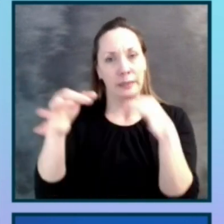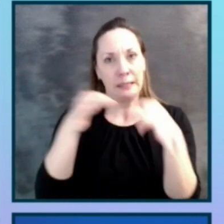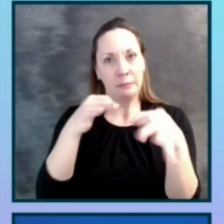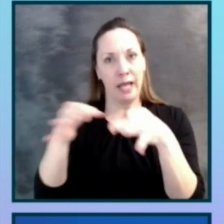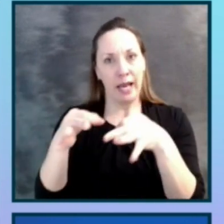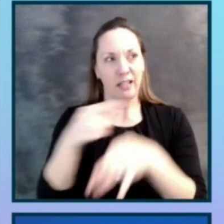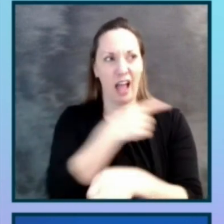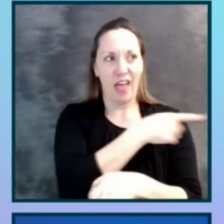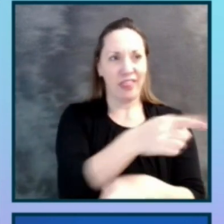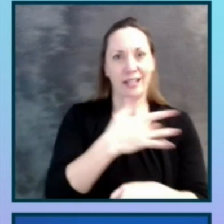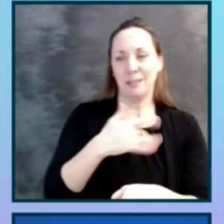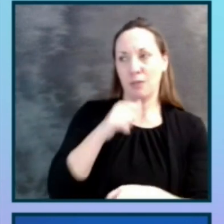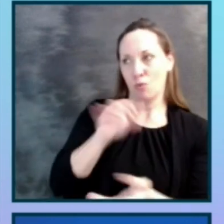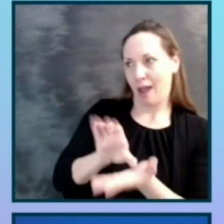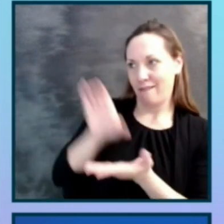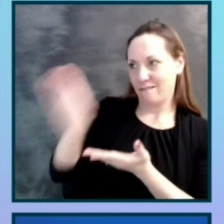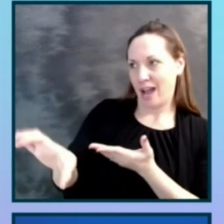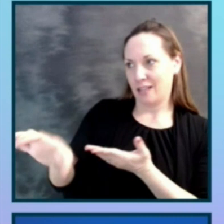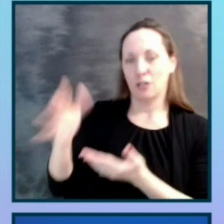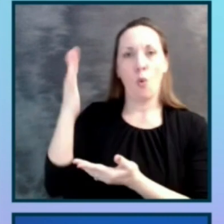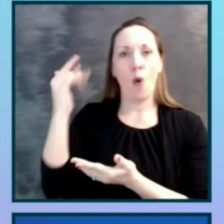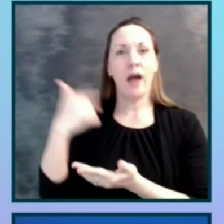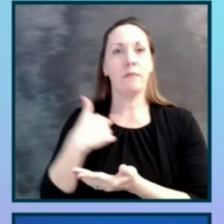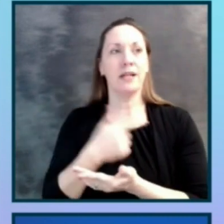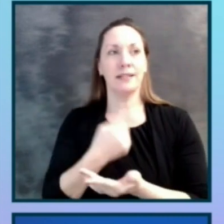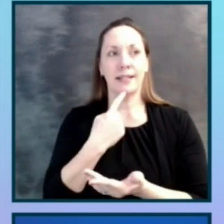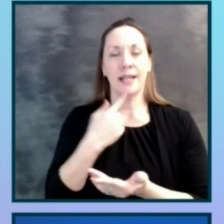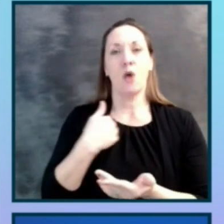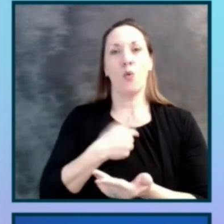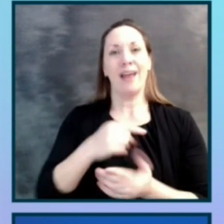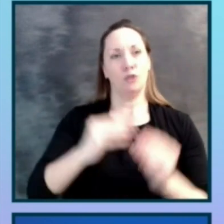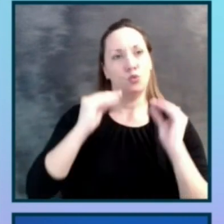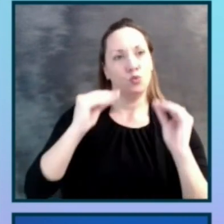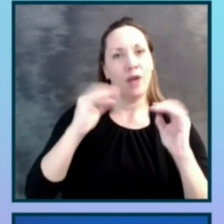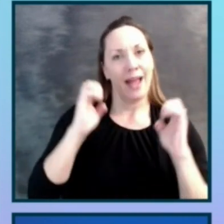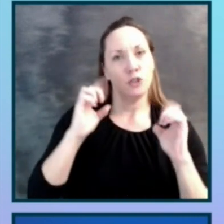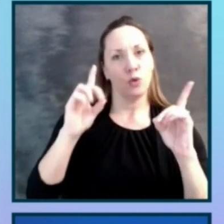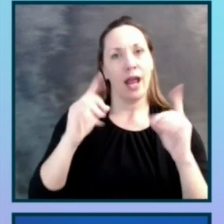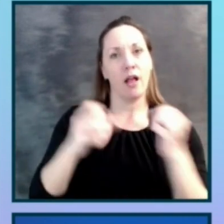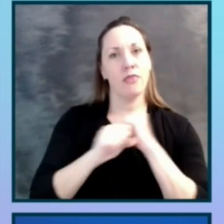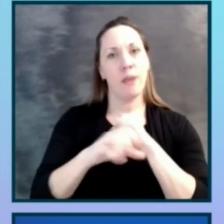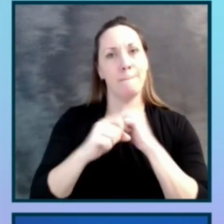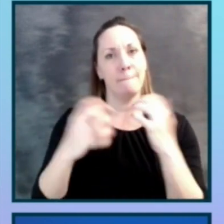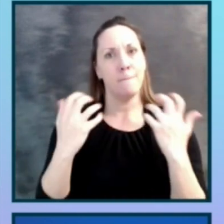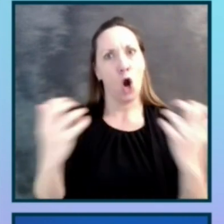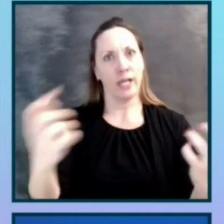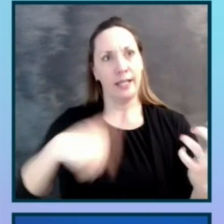that we have to educate the market, and that's the reality, and it's an expensive and difficult proposition,